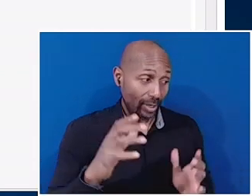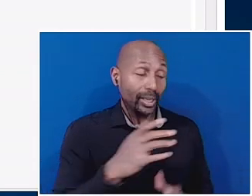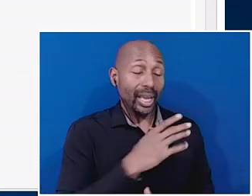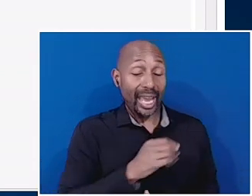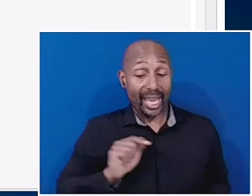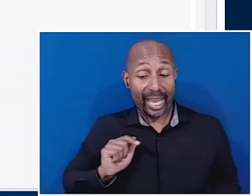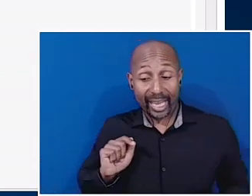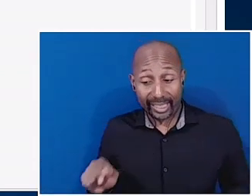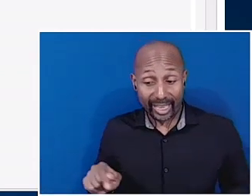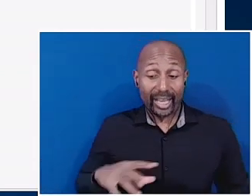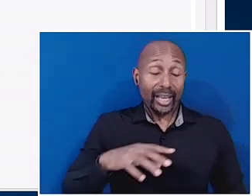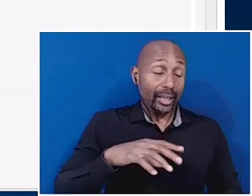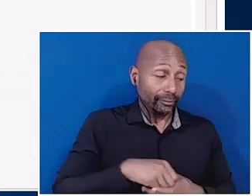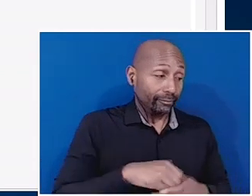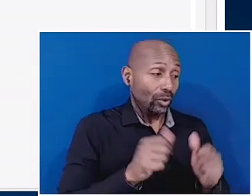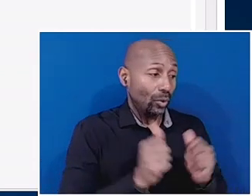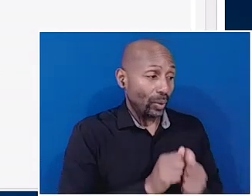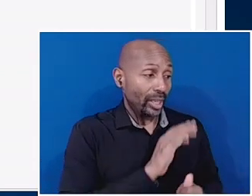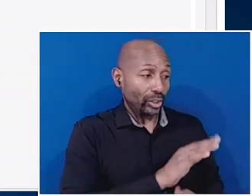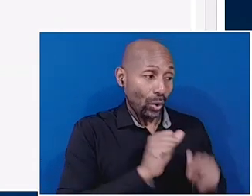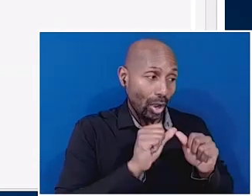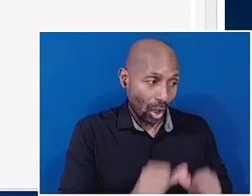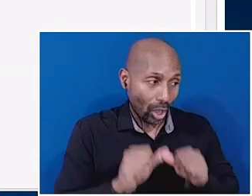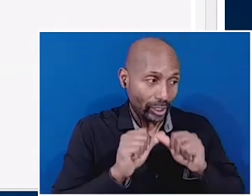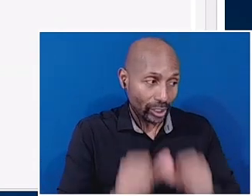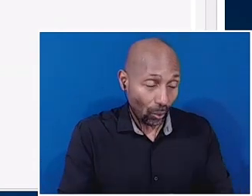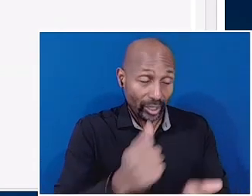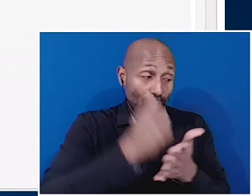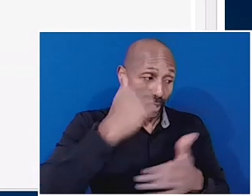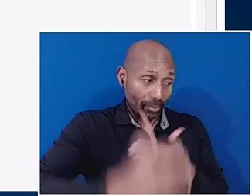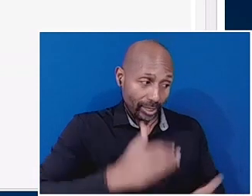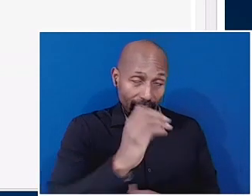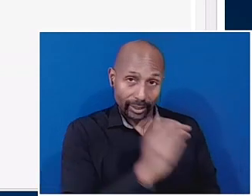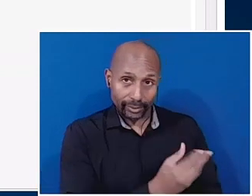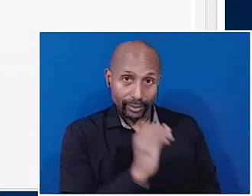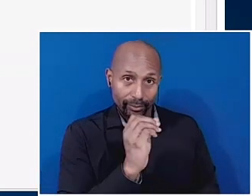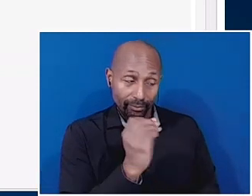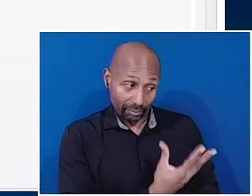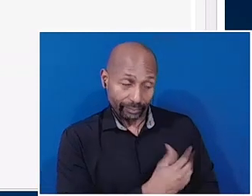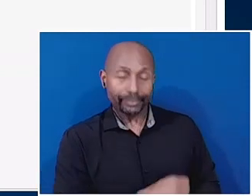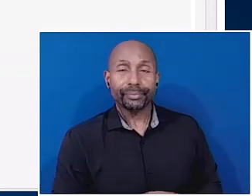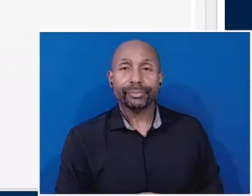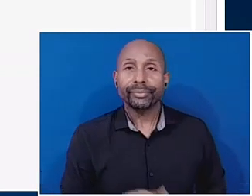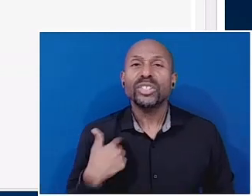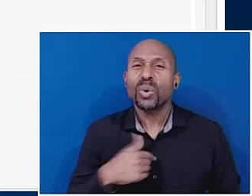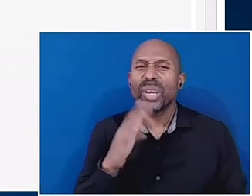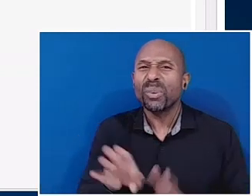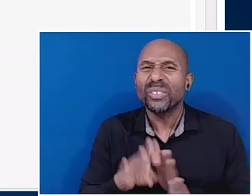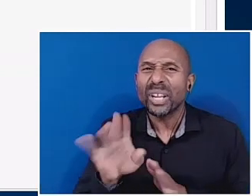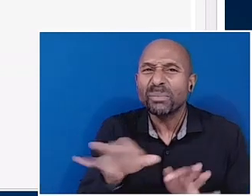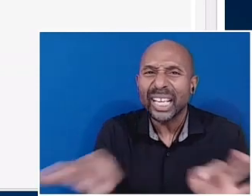So we'll work on that language. And I think that we've got something that we might be able to share. Thank you, Michale. Emmett, would you like